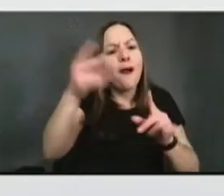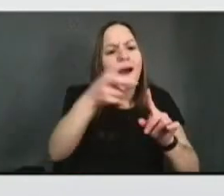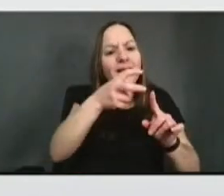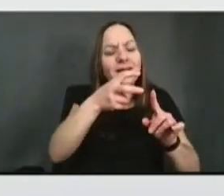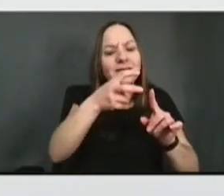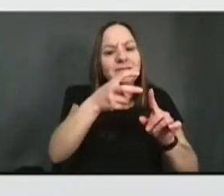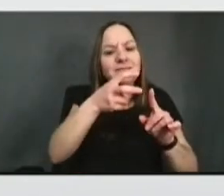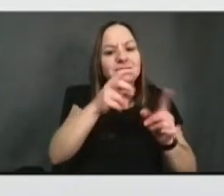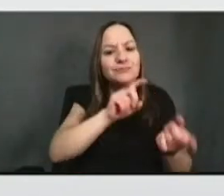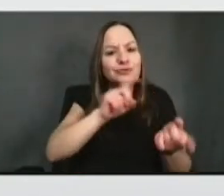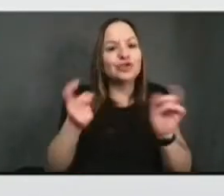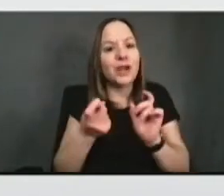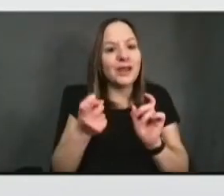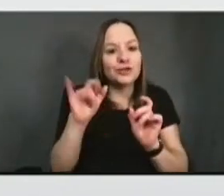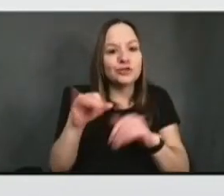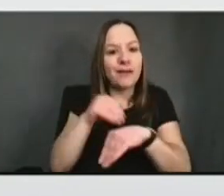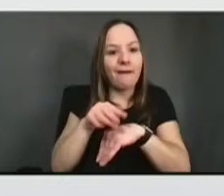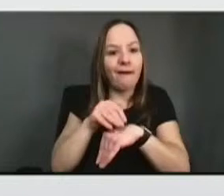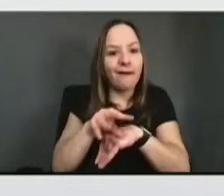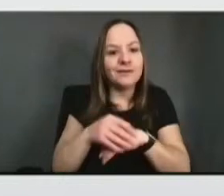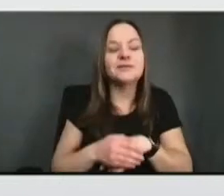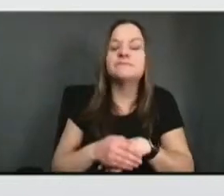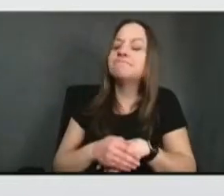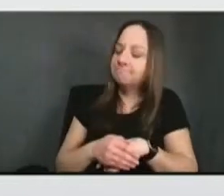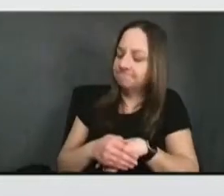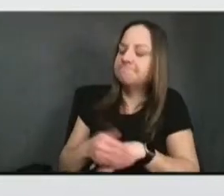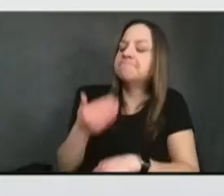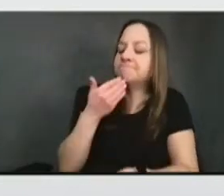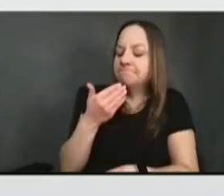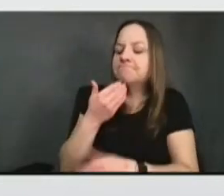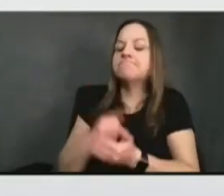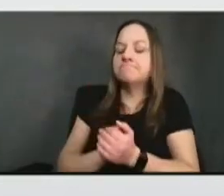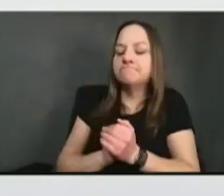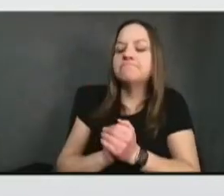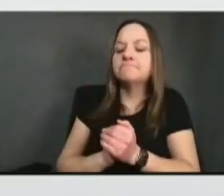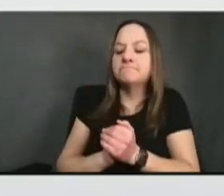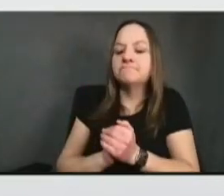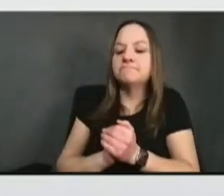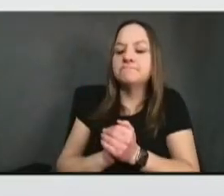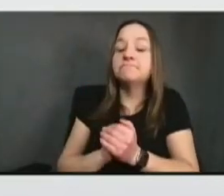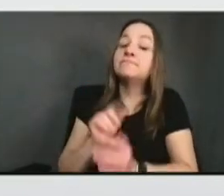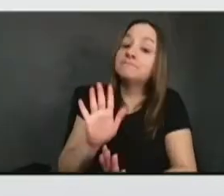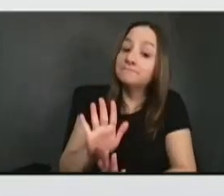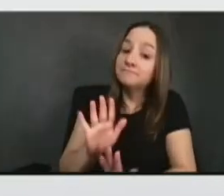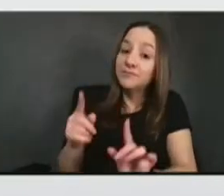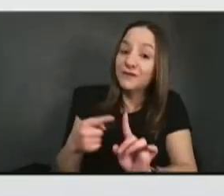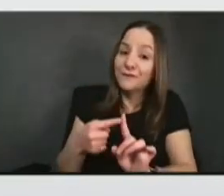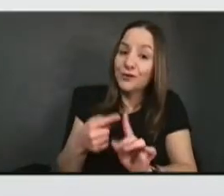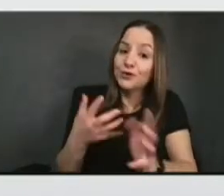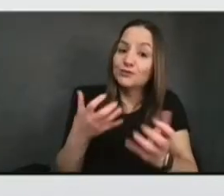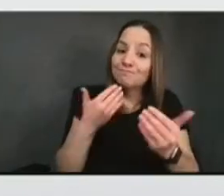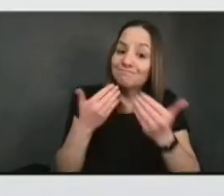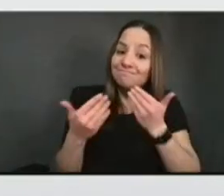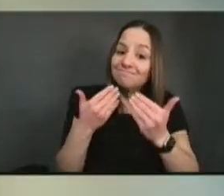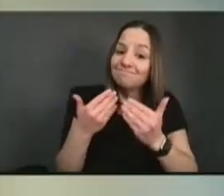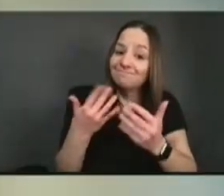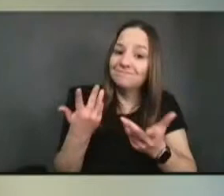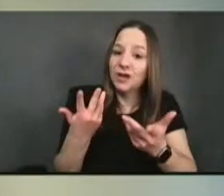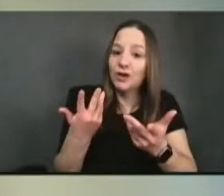you know how that came about why there was a change. Sure Thank you, Chris. Great question.